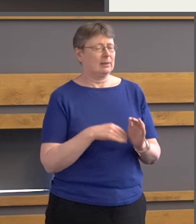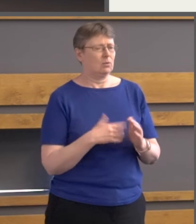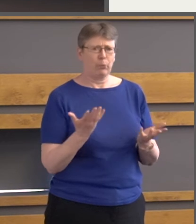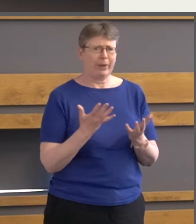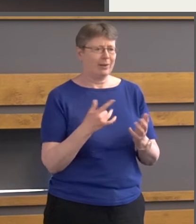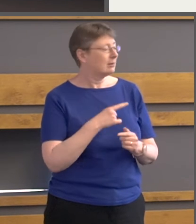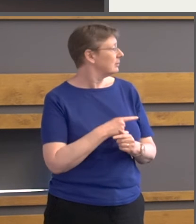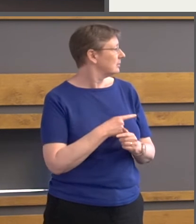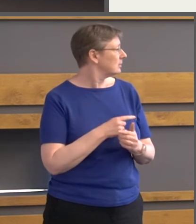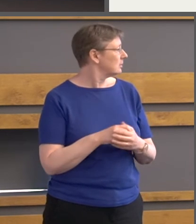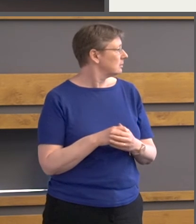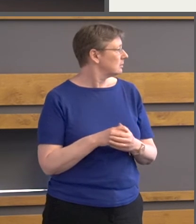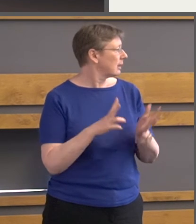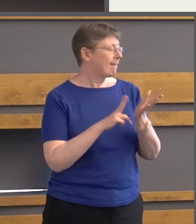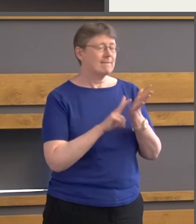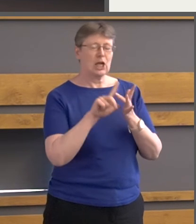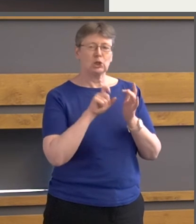Victoria Jute Mill. Sorry.